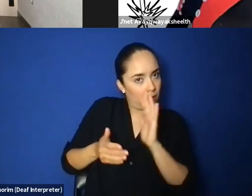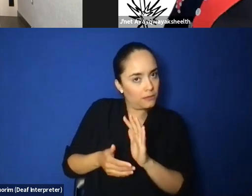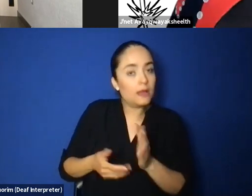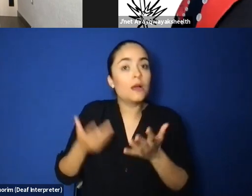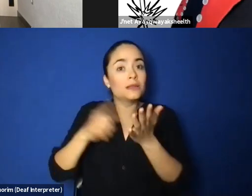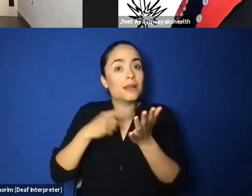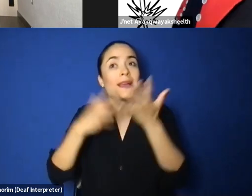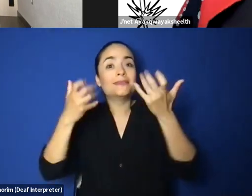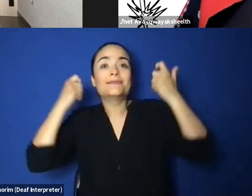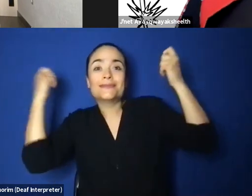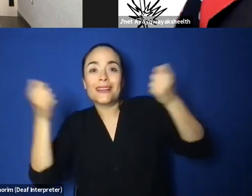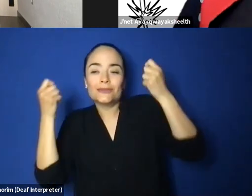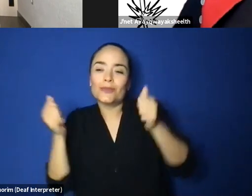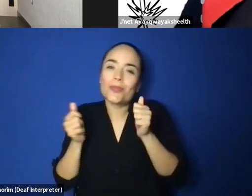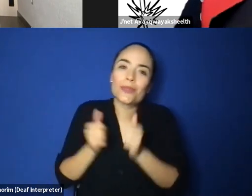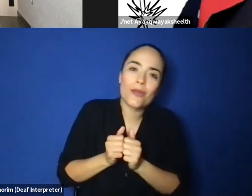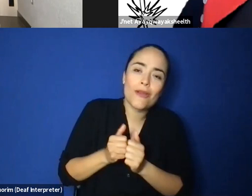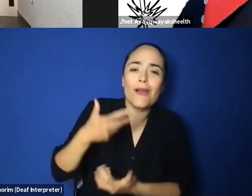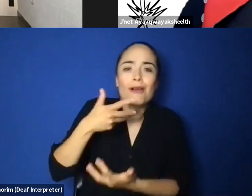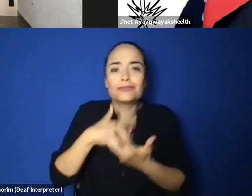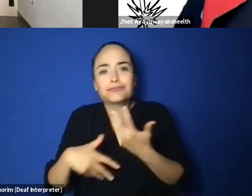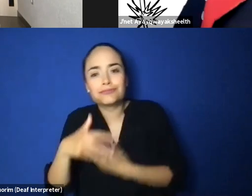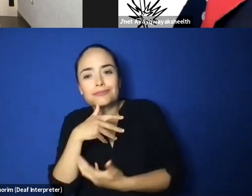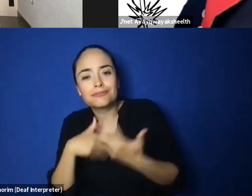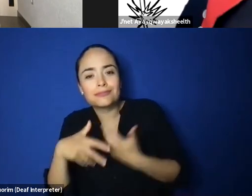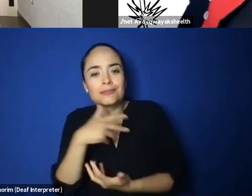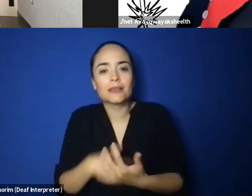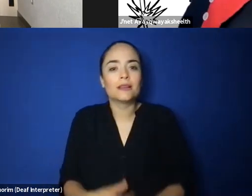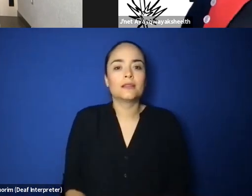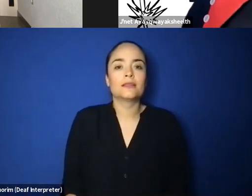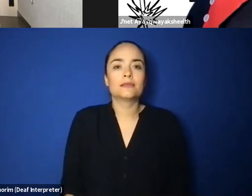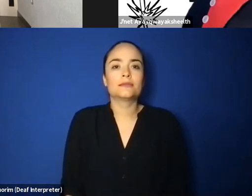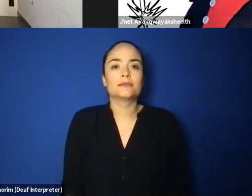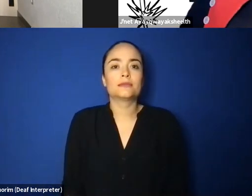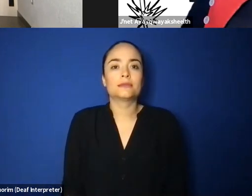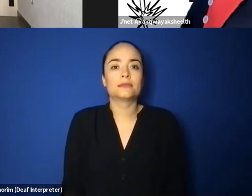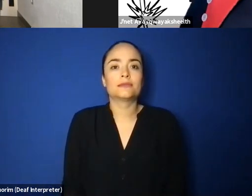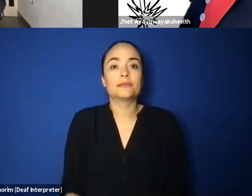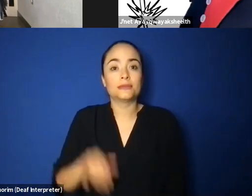So yeah, and we can play that song again if that's okay. I can share with you a little bit more of